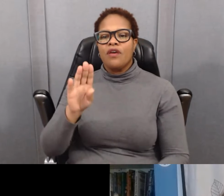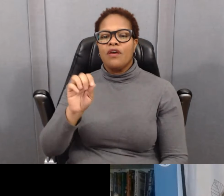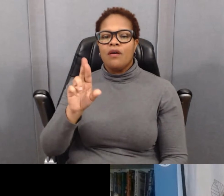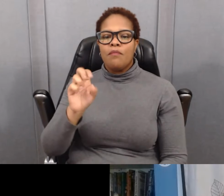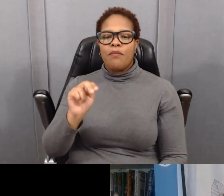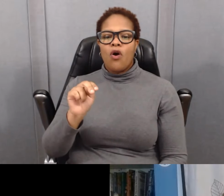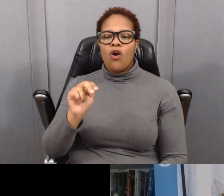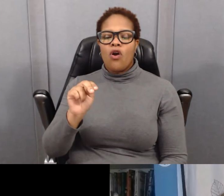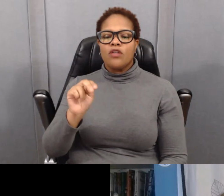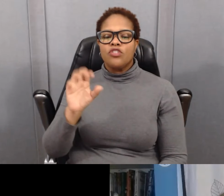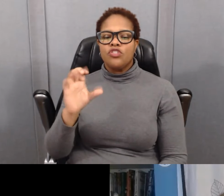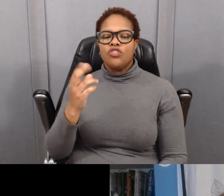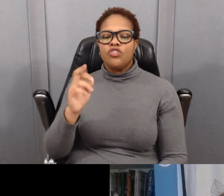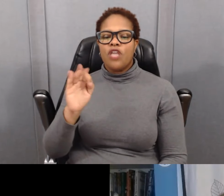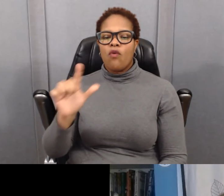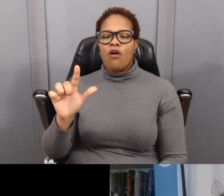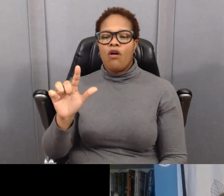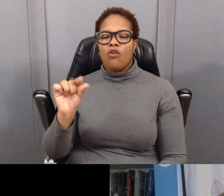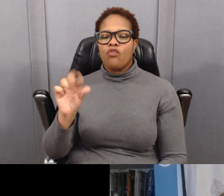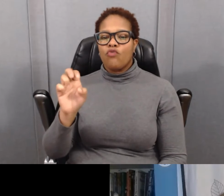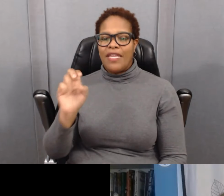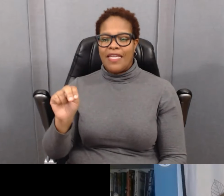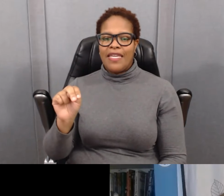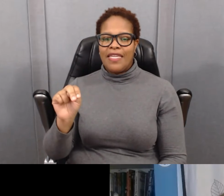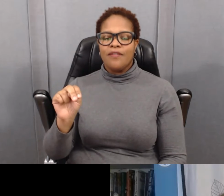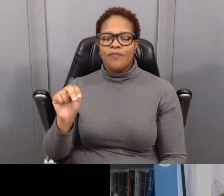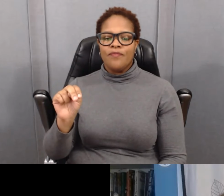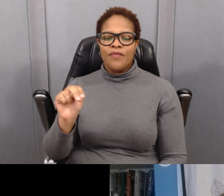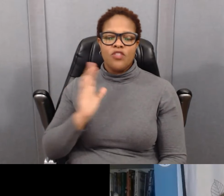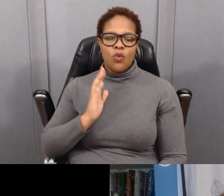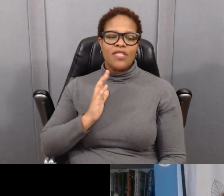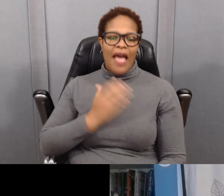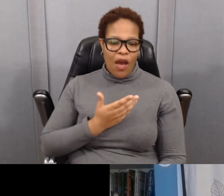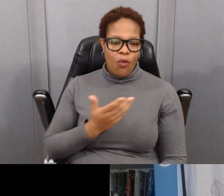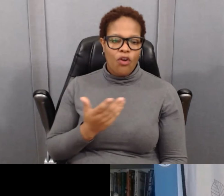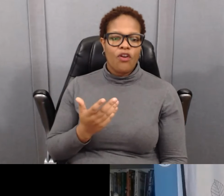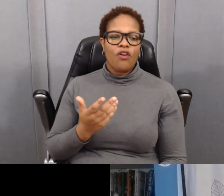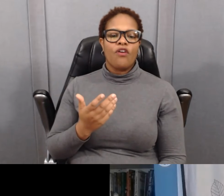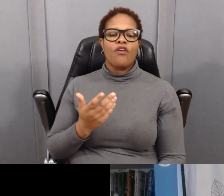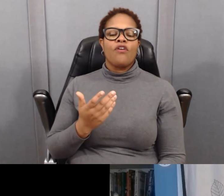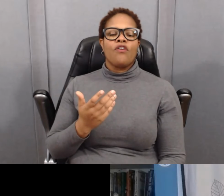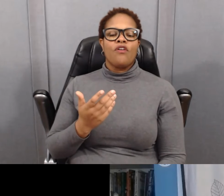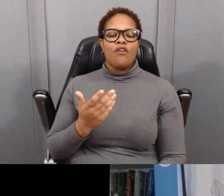And it was our function to get all of the access that we could in that film.